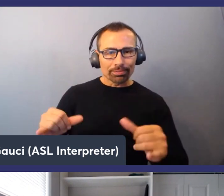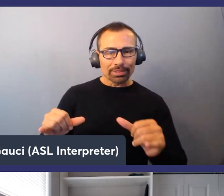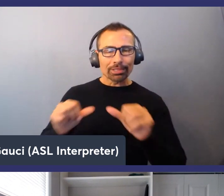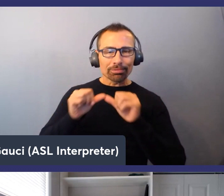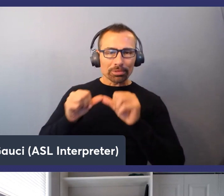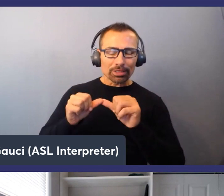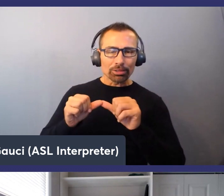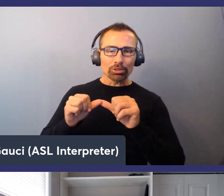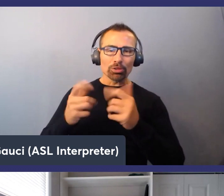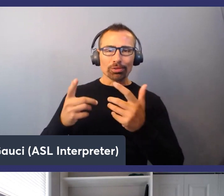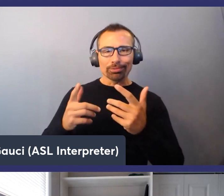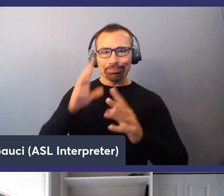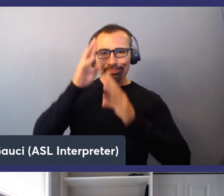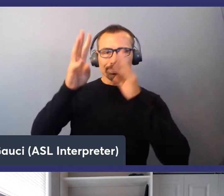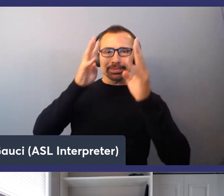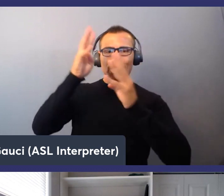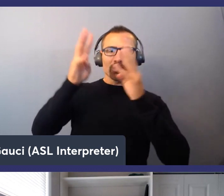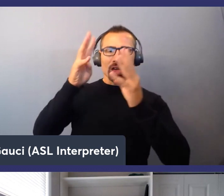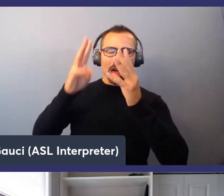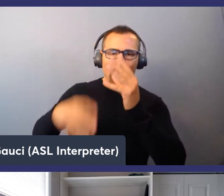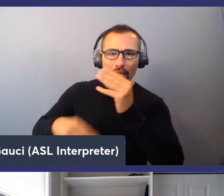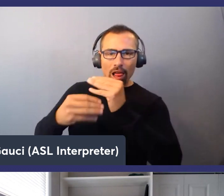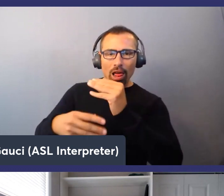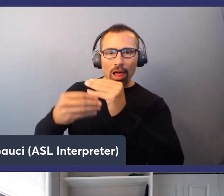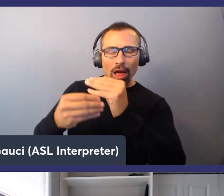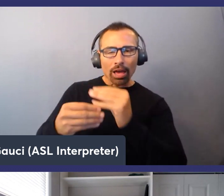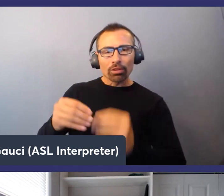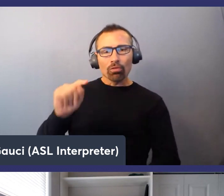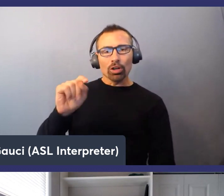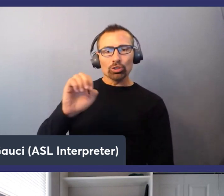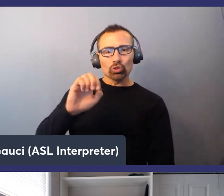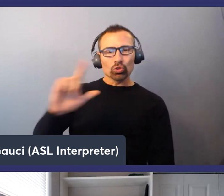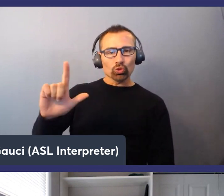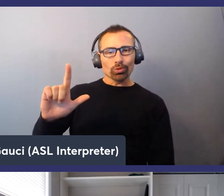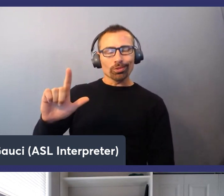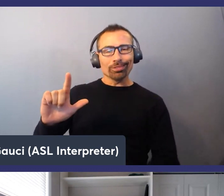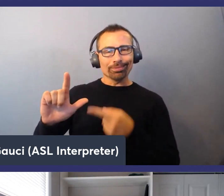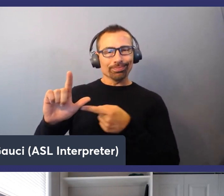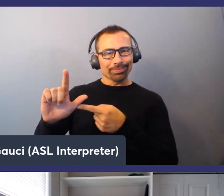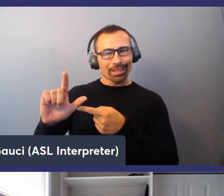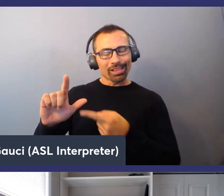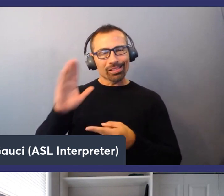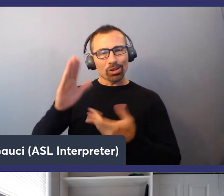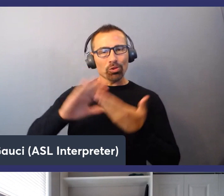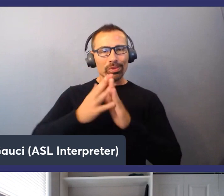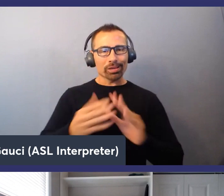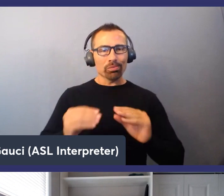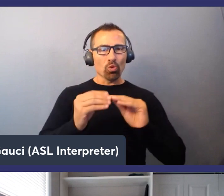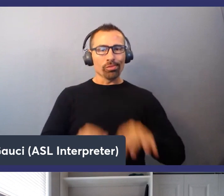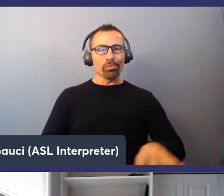a tool that is just gonna become more and more important as people build out applications.